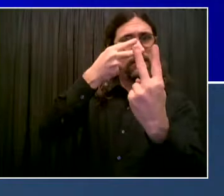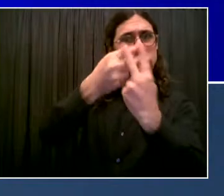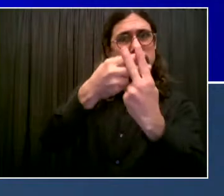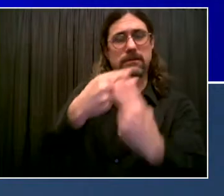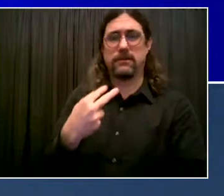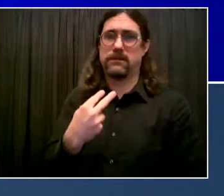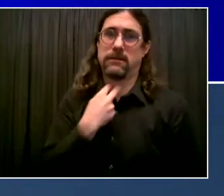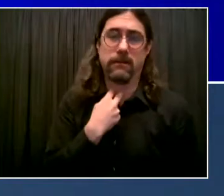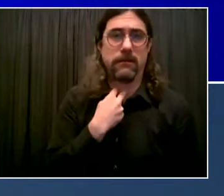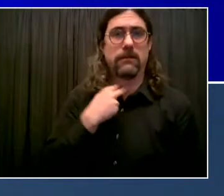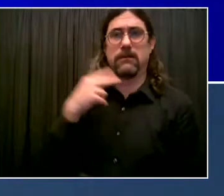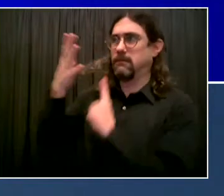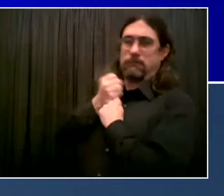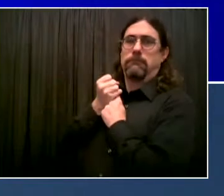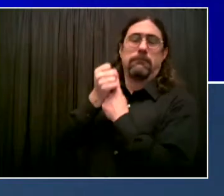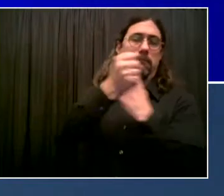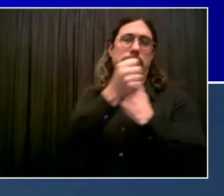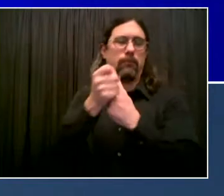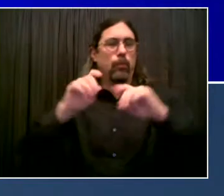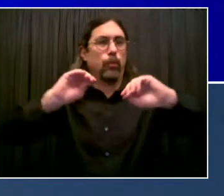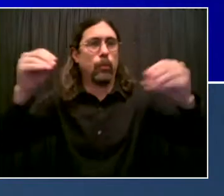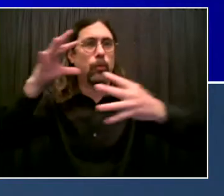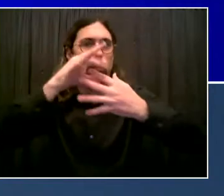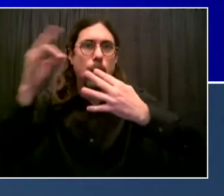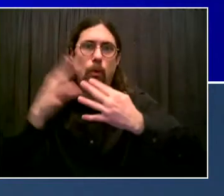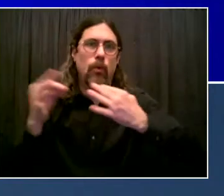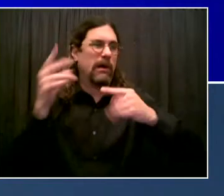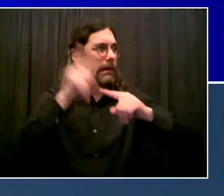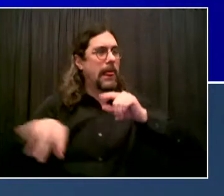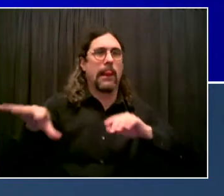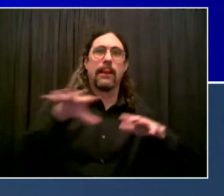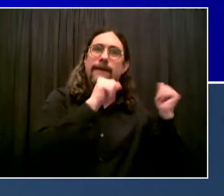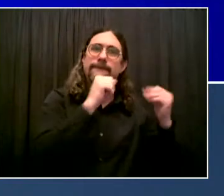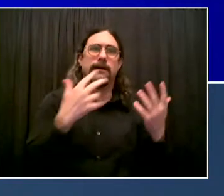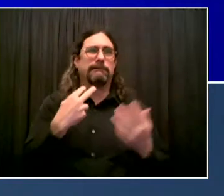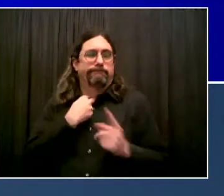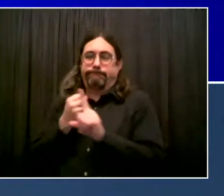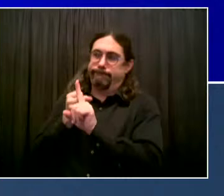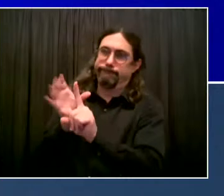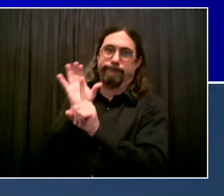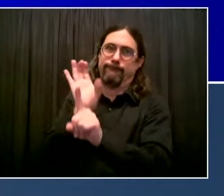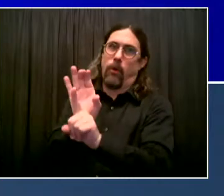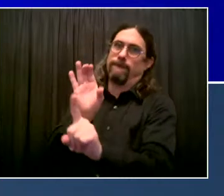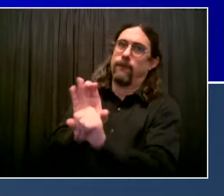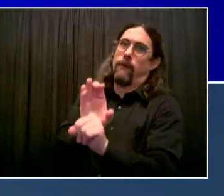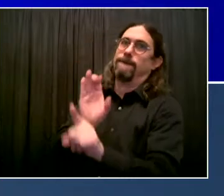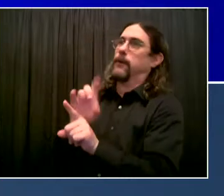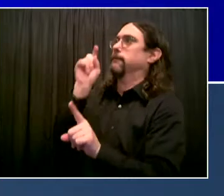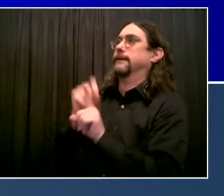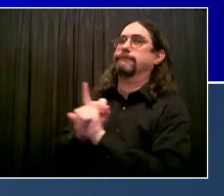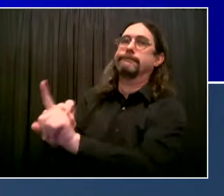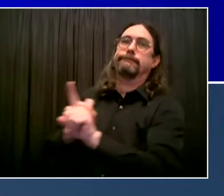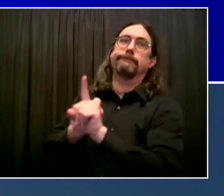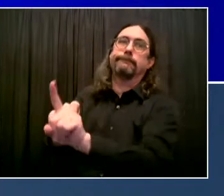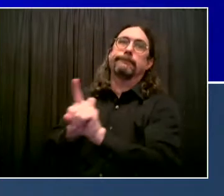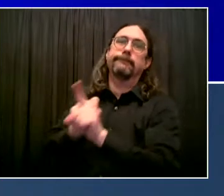THEY HAVE NO OTHER CHOICECE, WE NEED TO HELP THEM, WE NEED TO END THE CRIMINALIZATION